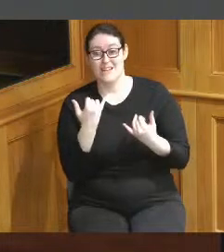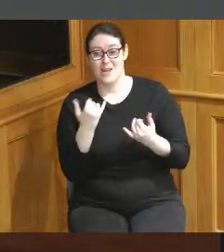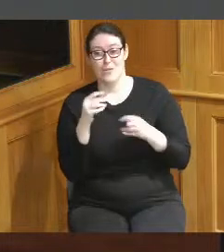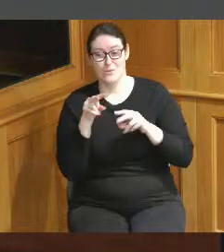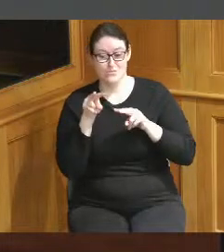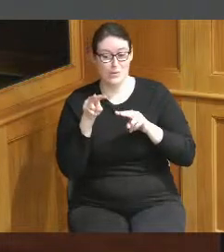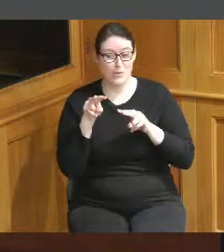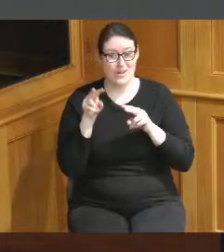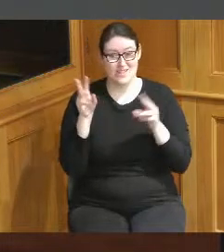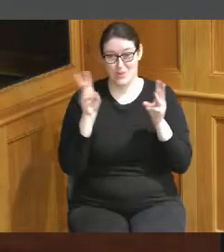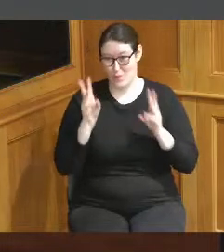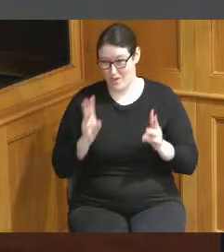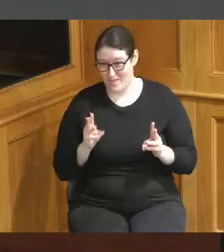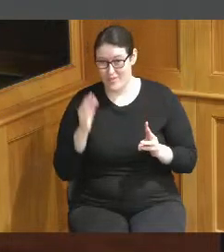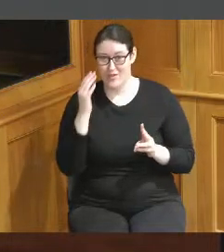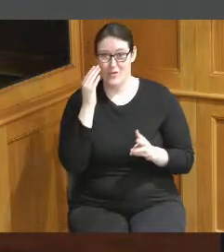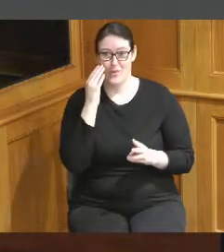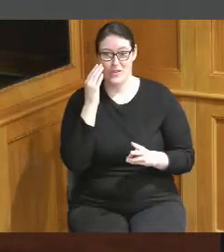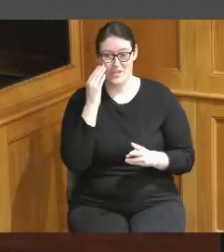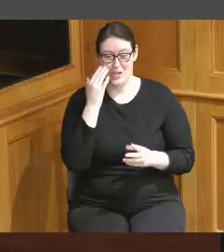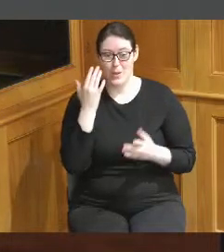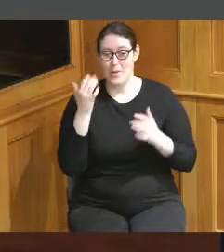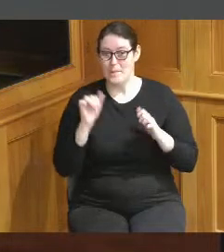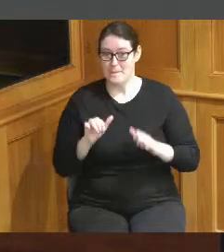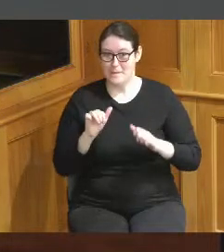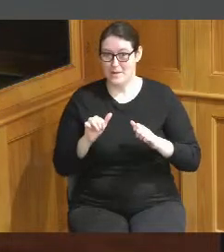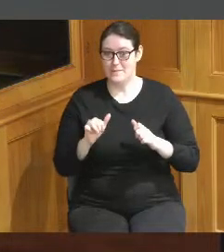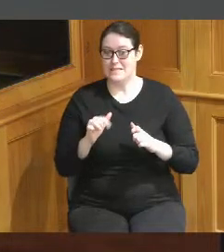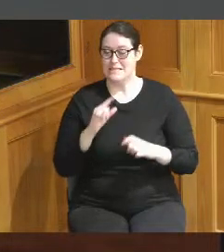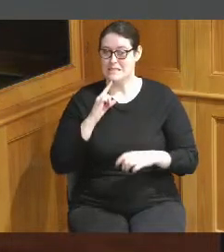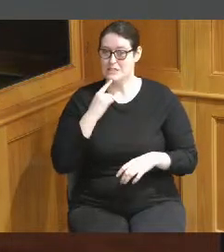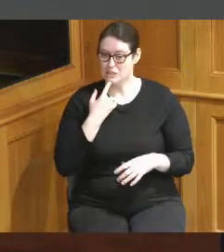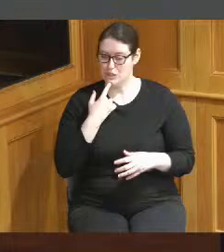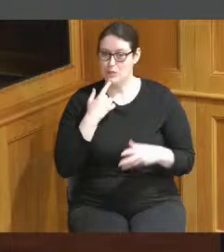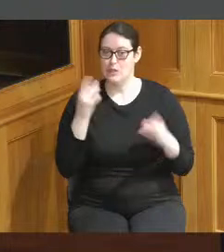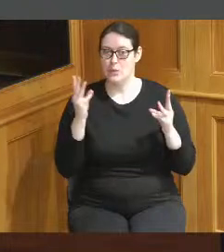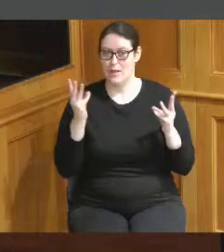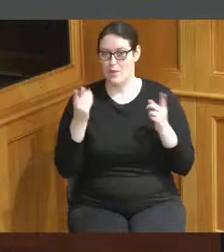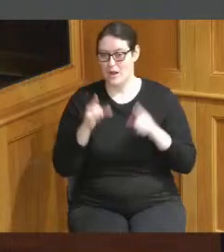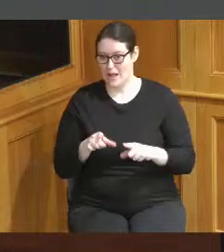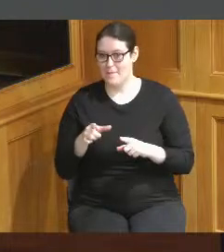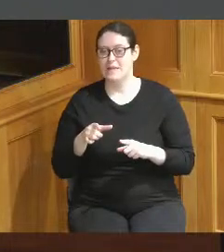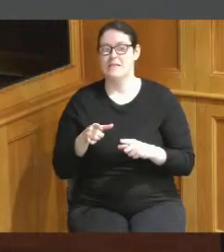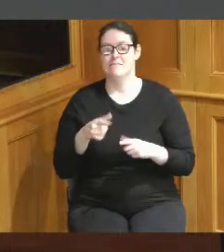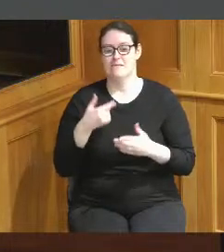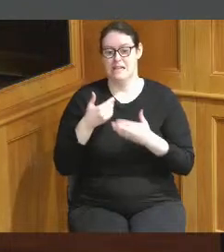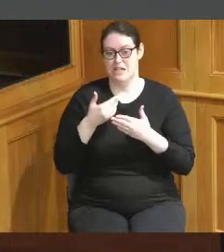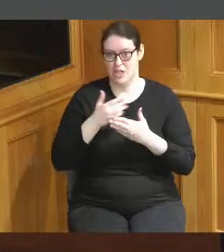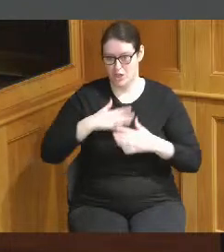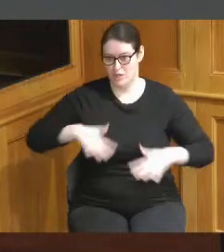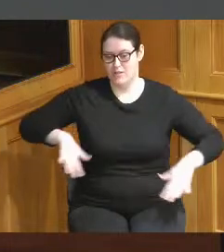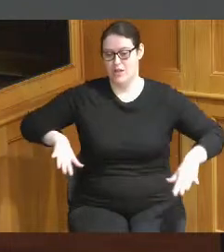all right now we'll open it up for Commissioners I'm waiting on my notes so I will start with you Vice President Driehaus (Commissioner Driehaus)